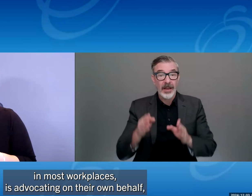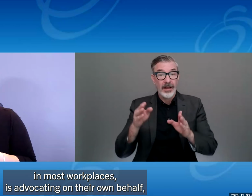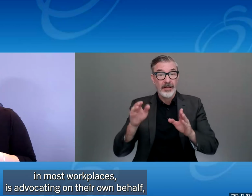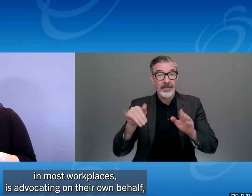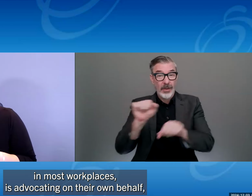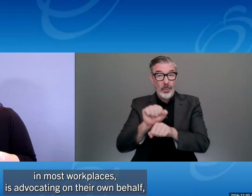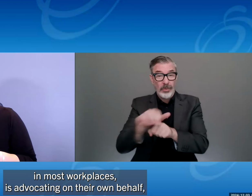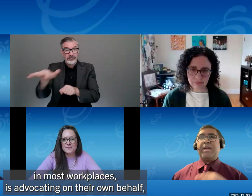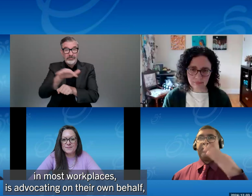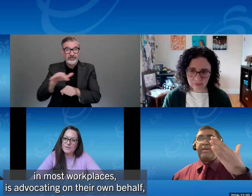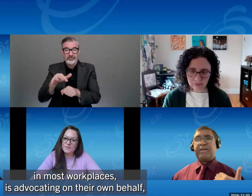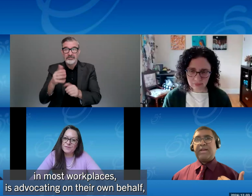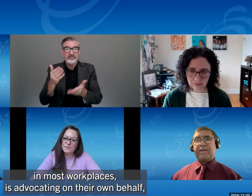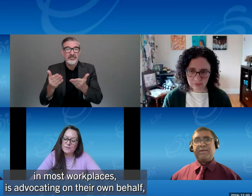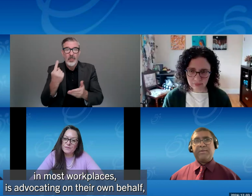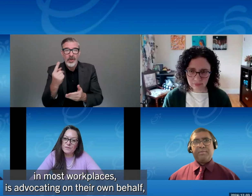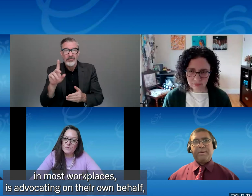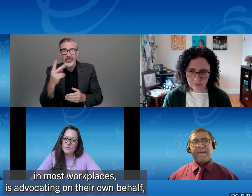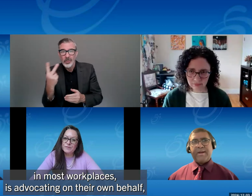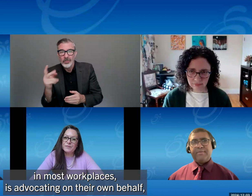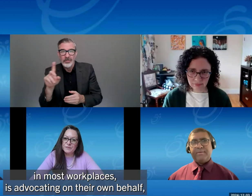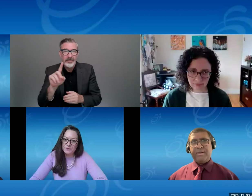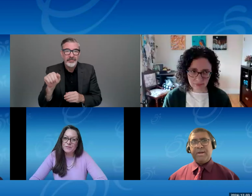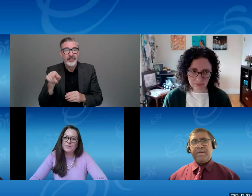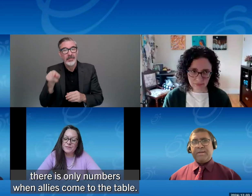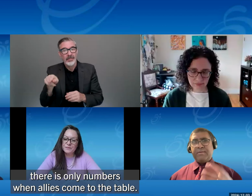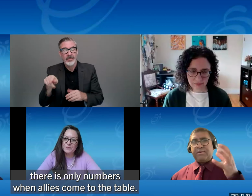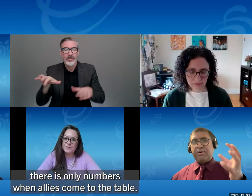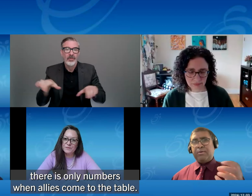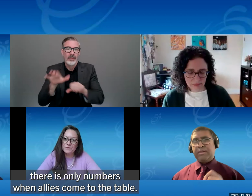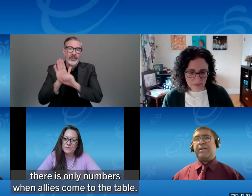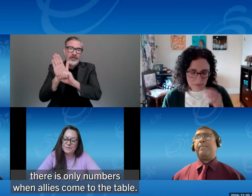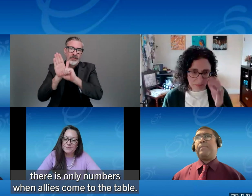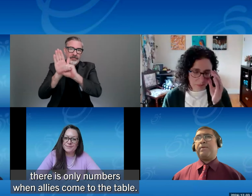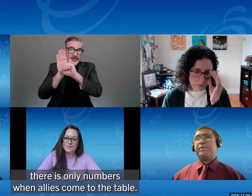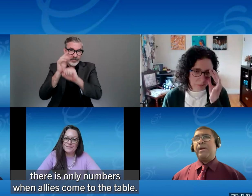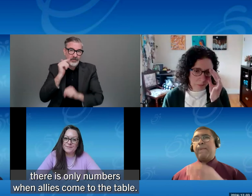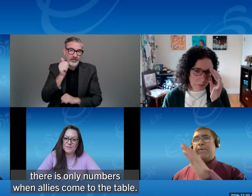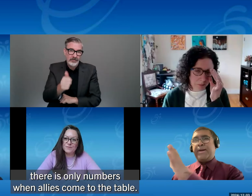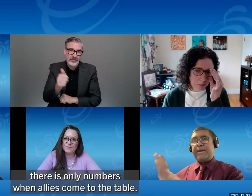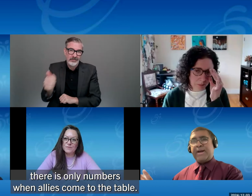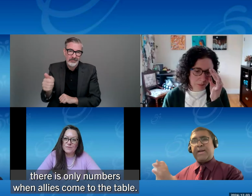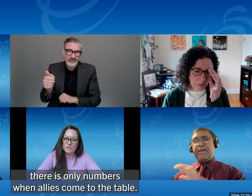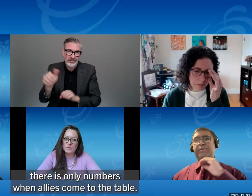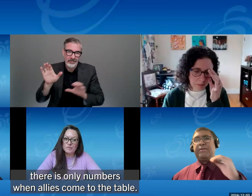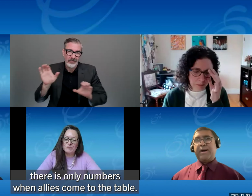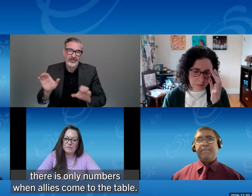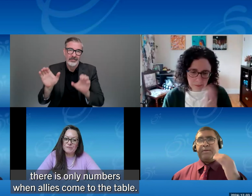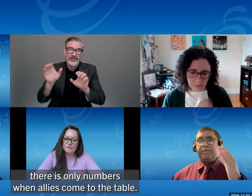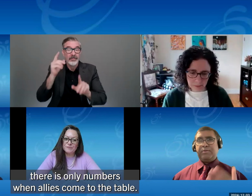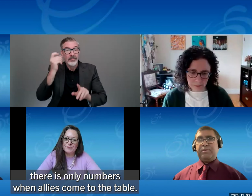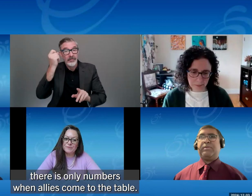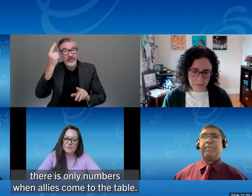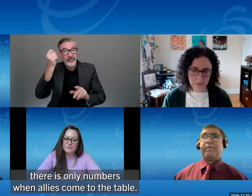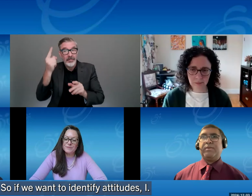in most workplaces, is advocating on their own behalf, there is only numbers when allies come to the table.